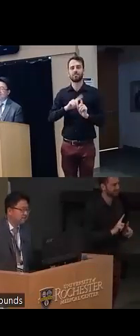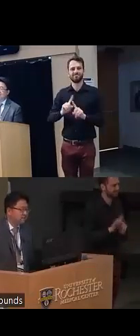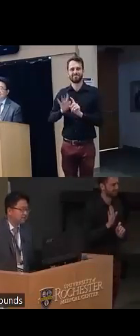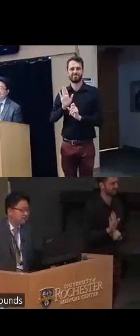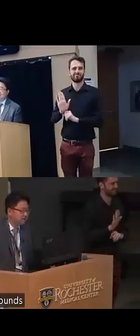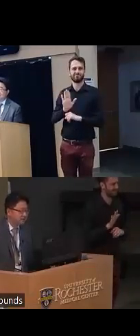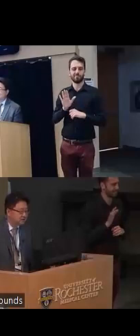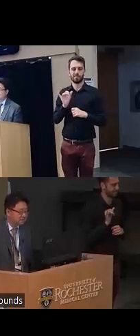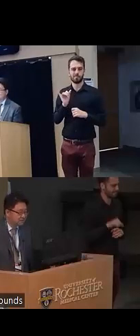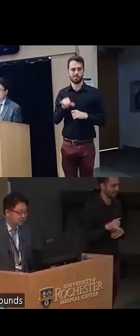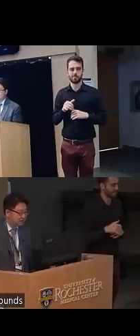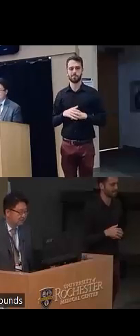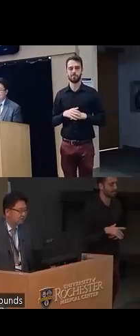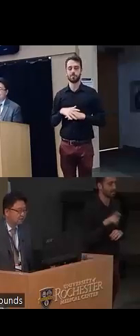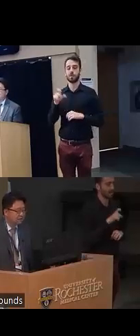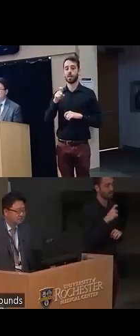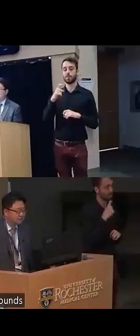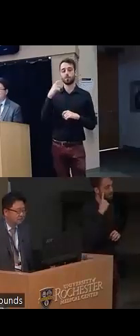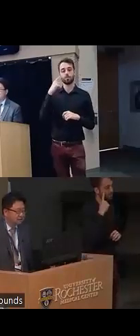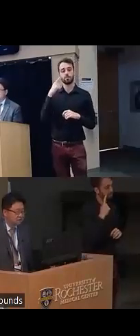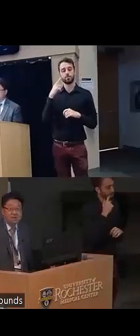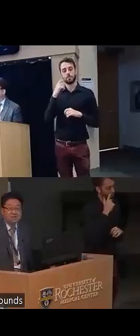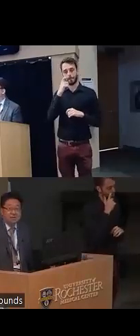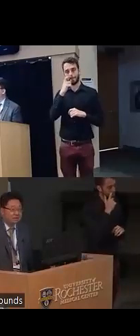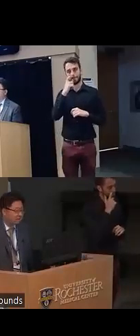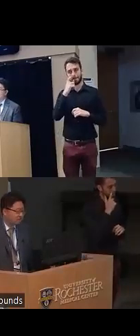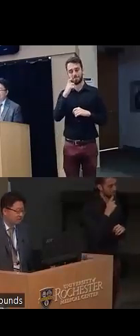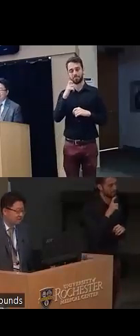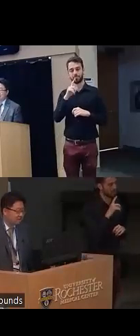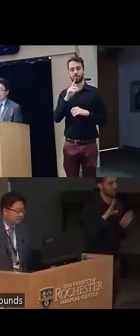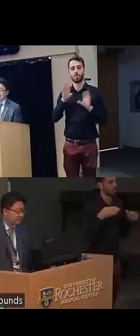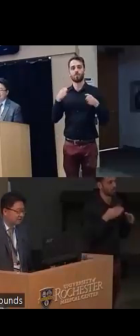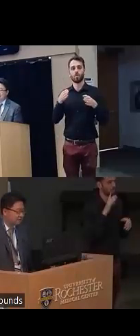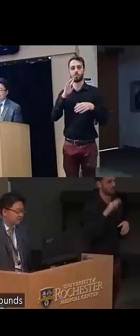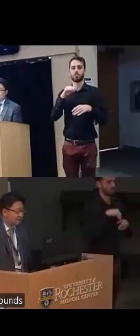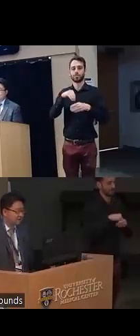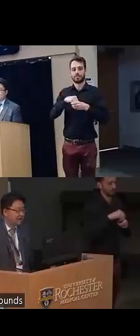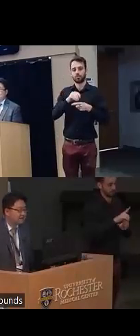to refocus on the interdisciplinary teamwork Education and Training that we are creating our